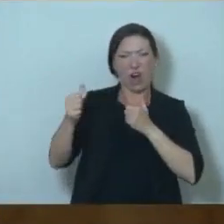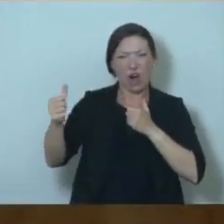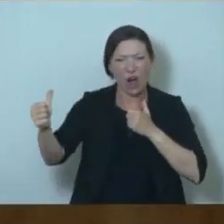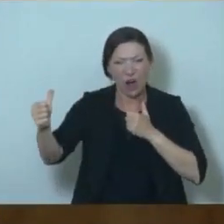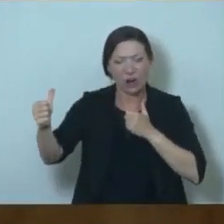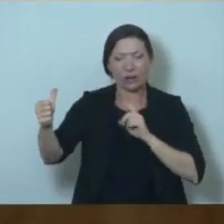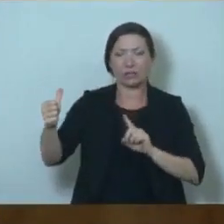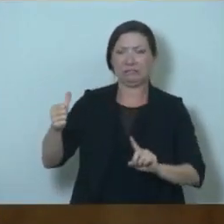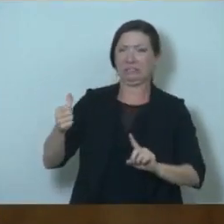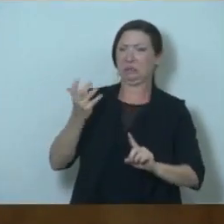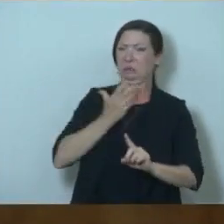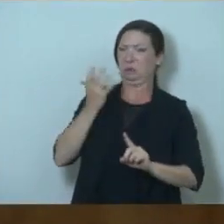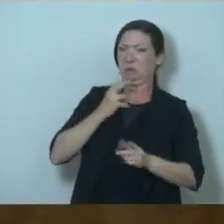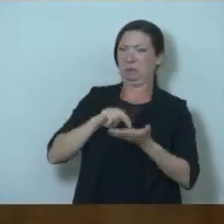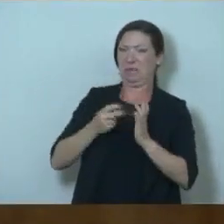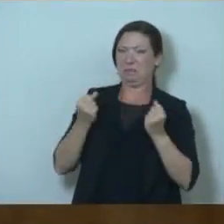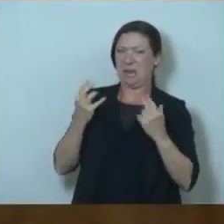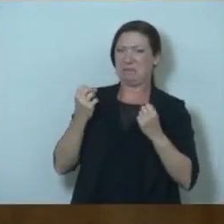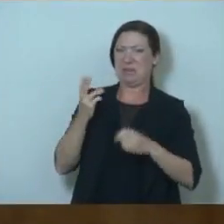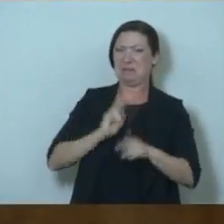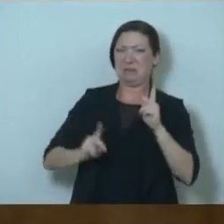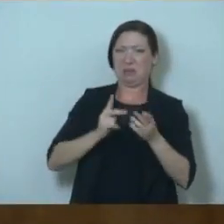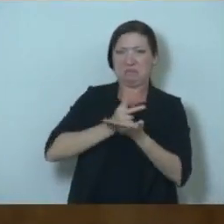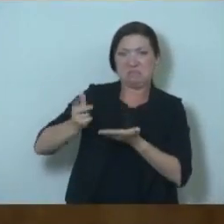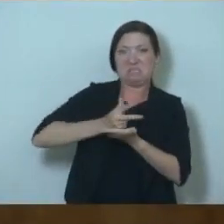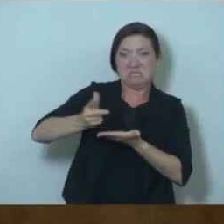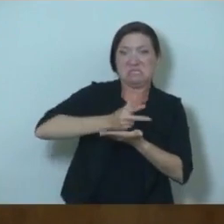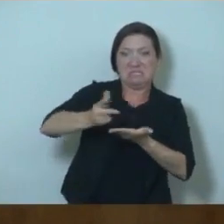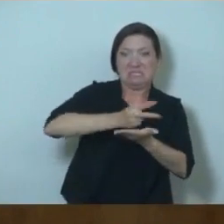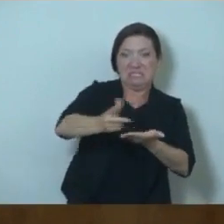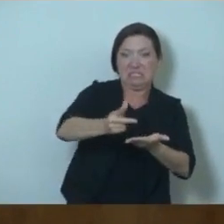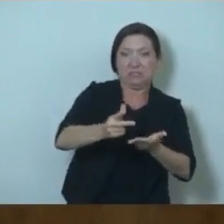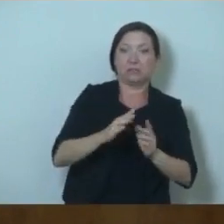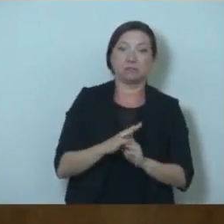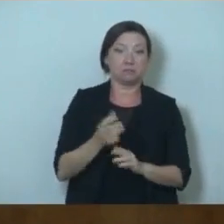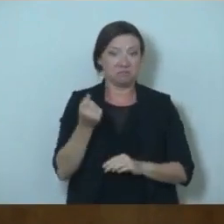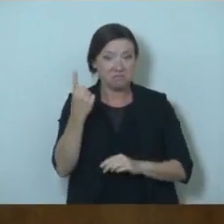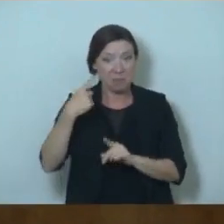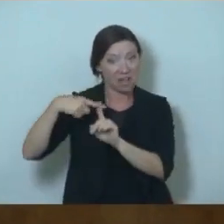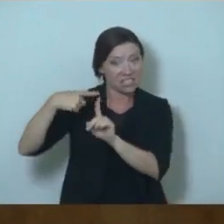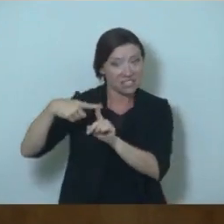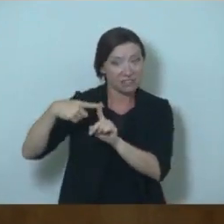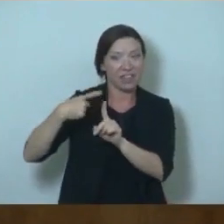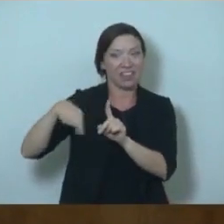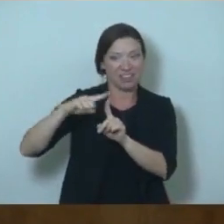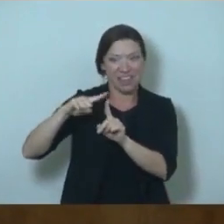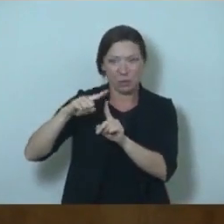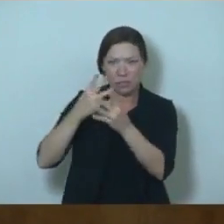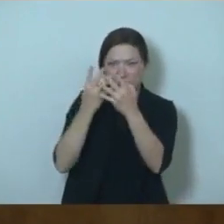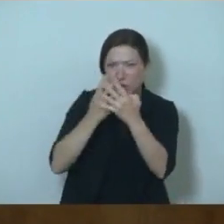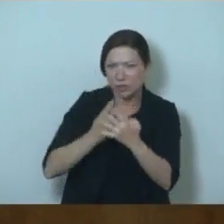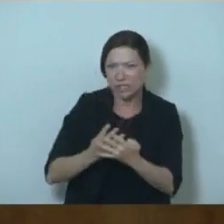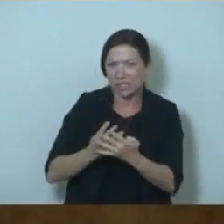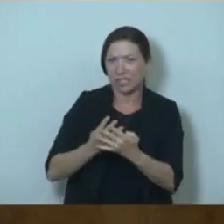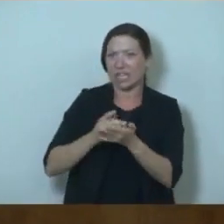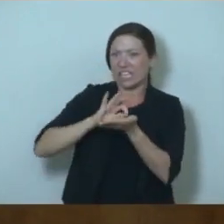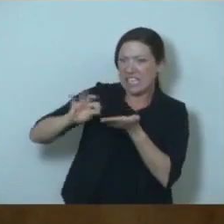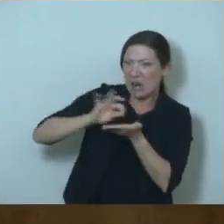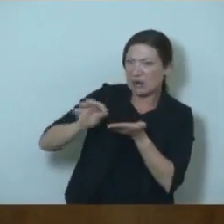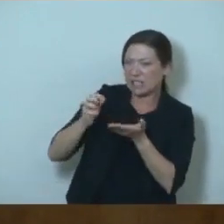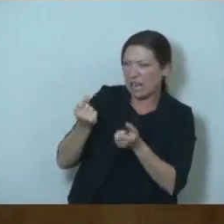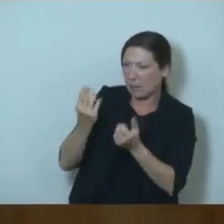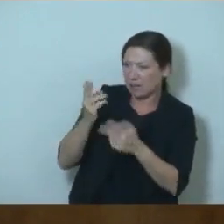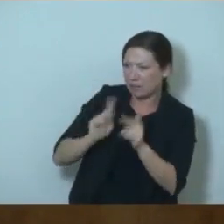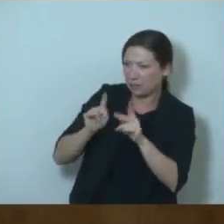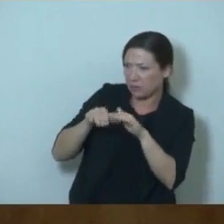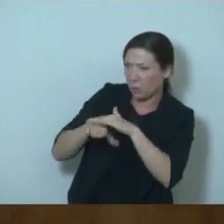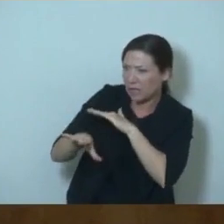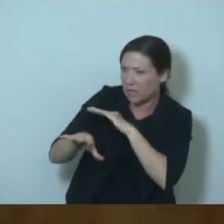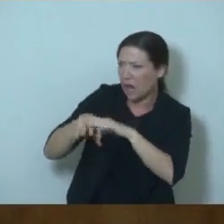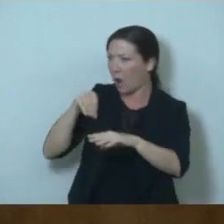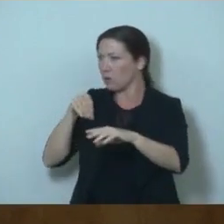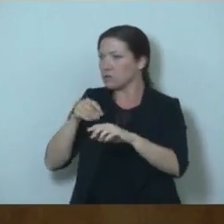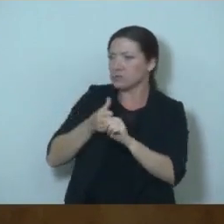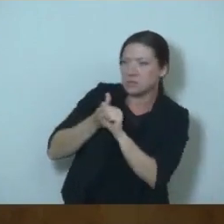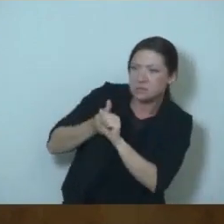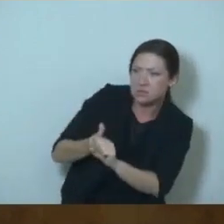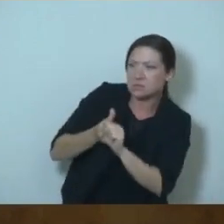I WALKED UP AND THE GOOD NEW WAS THEY WERE METERING THEY WERE DETERMINING WHO COULD DO IN WHEN AND COUNTING PEOPLE GOING IN AND COUNTING PEOPLE COMING OUT TO MAKE SURE THERE WERE NOT TOO MAN